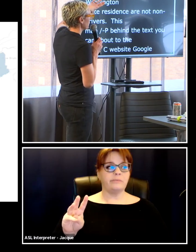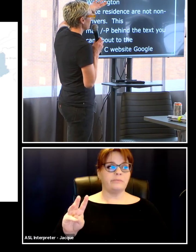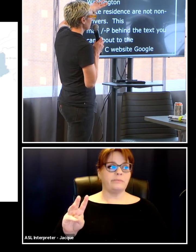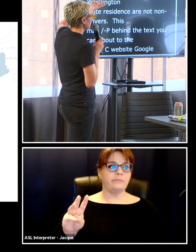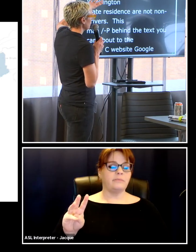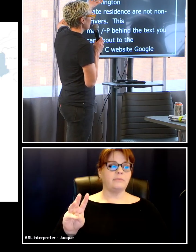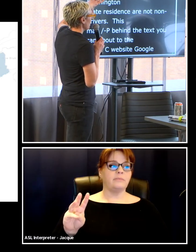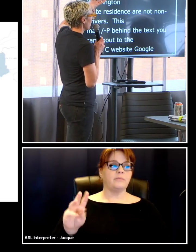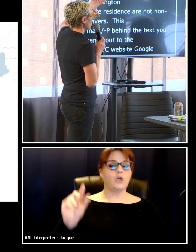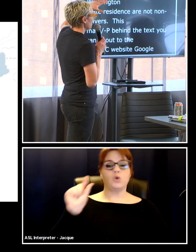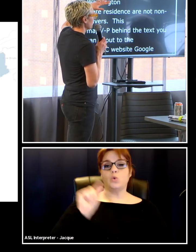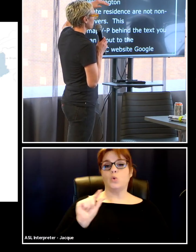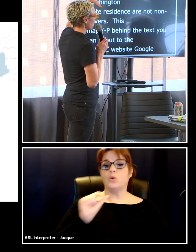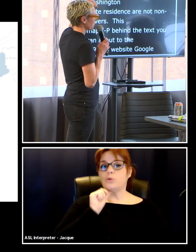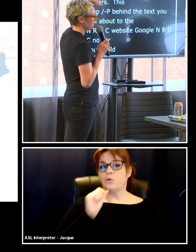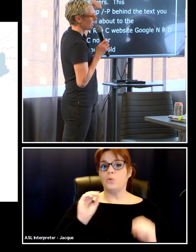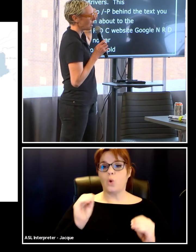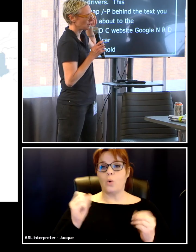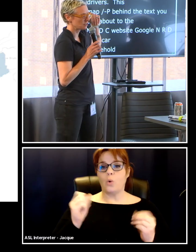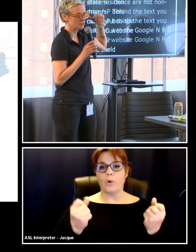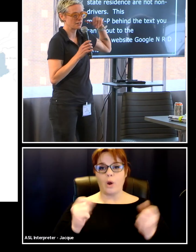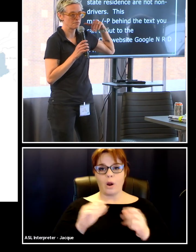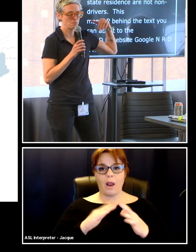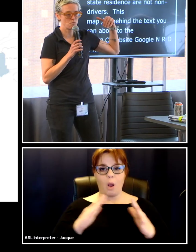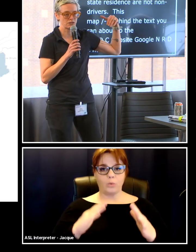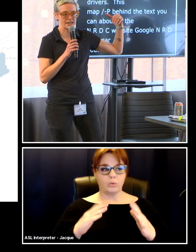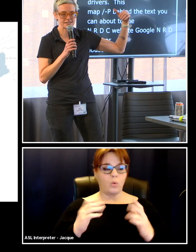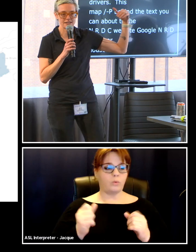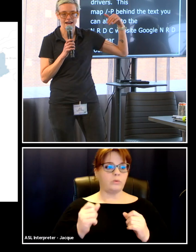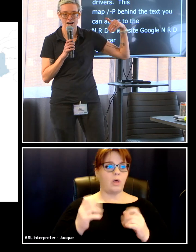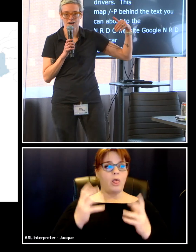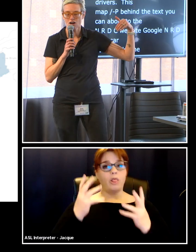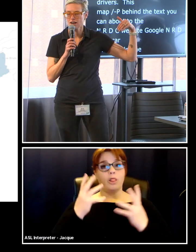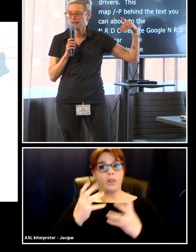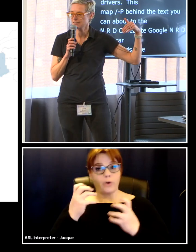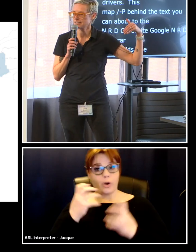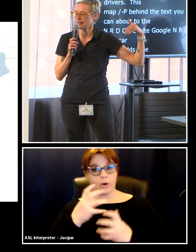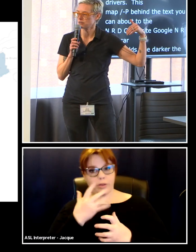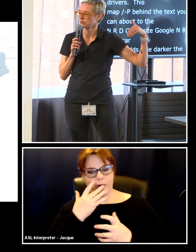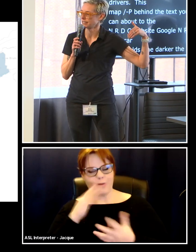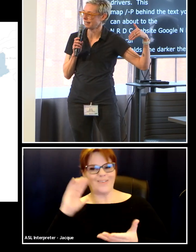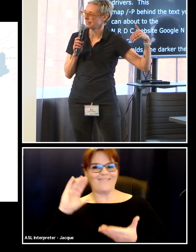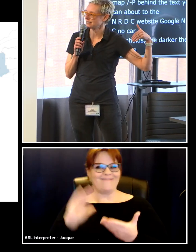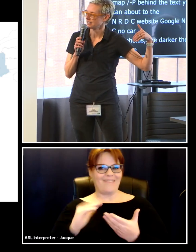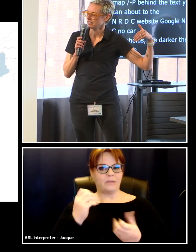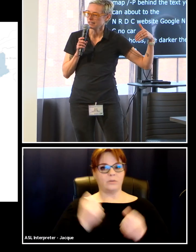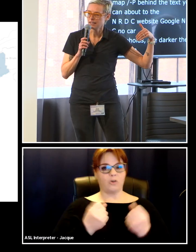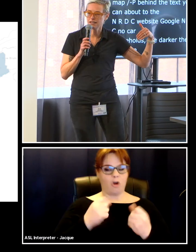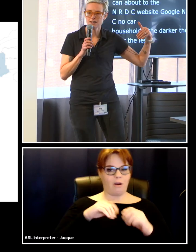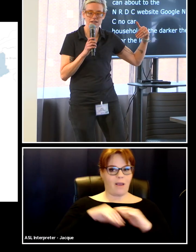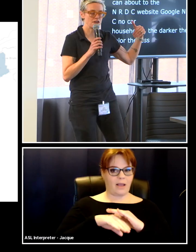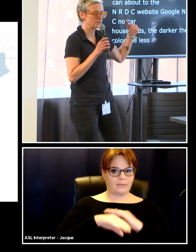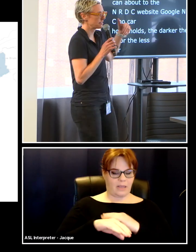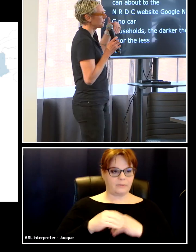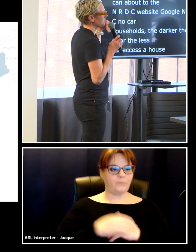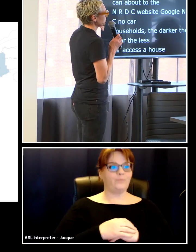at this. Uh the darker the color, the less uh car access a household has. And you know there's some